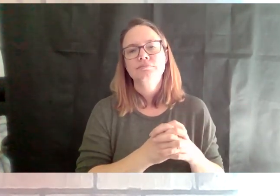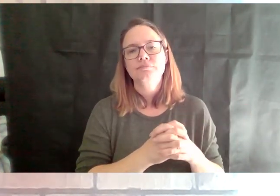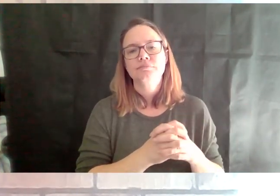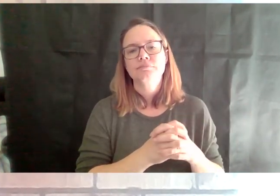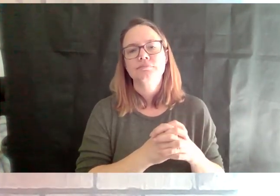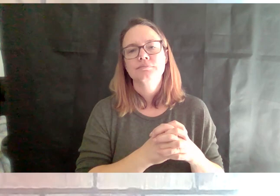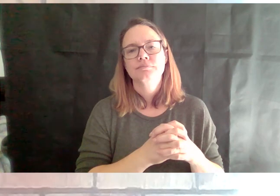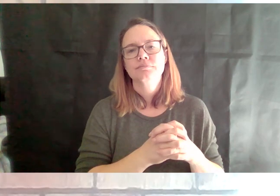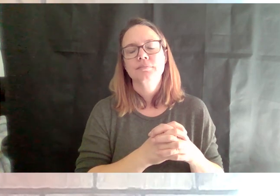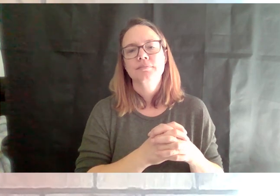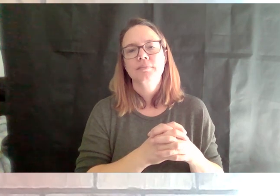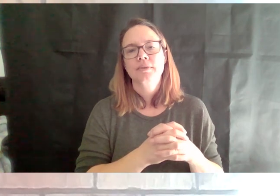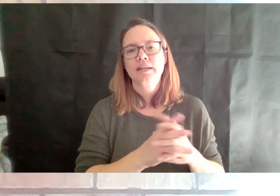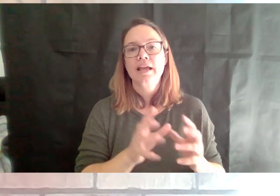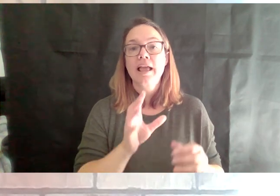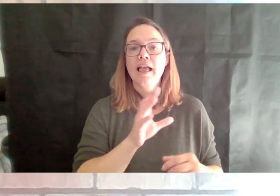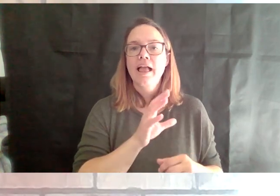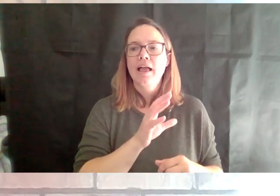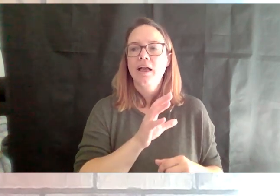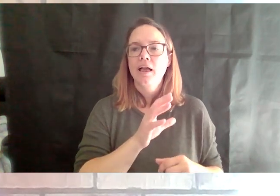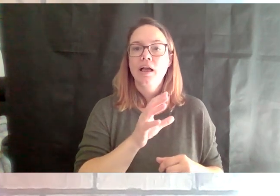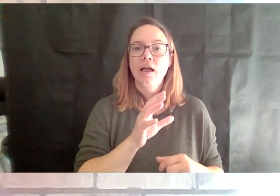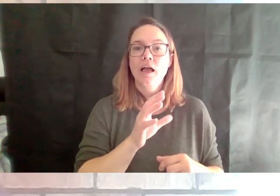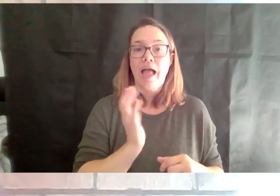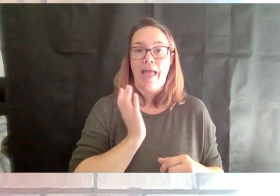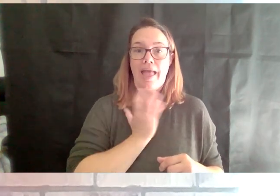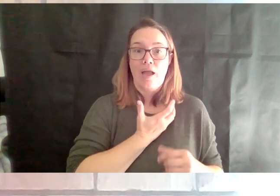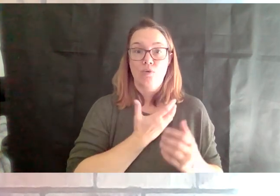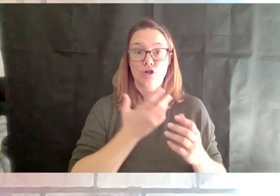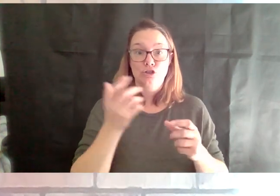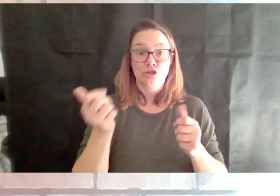for example, how supportive and a rock our supervisor is